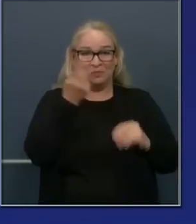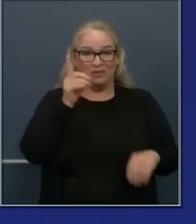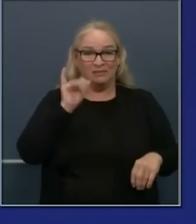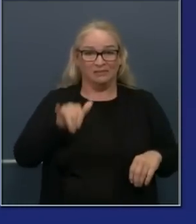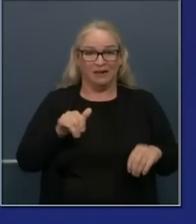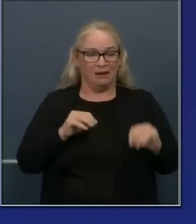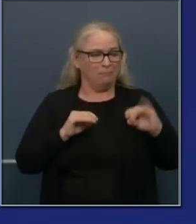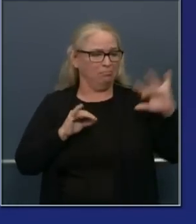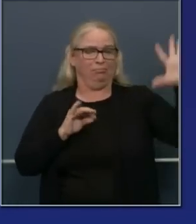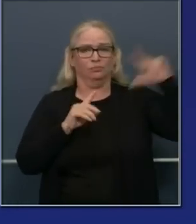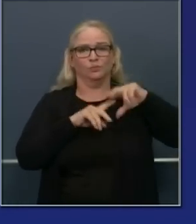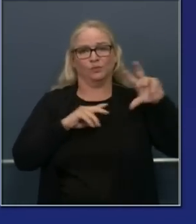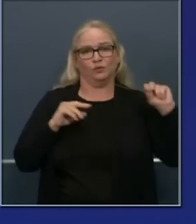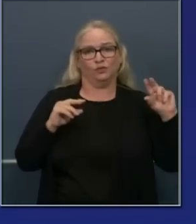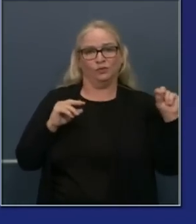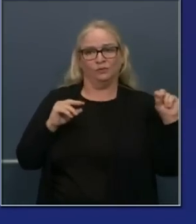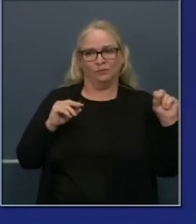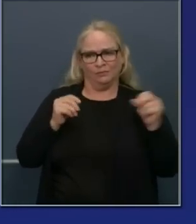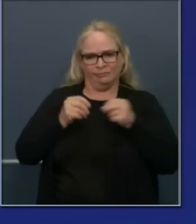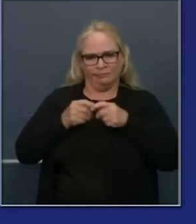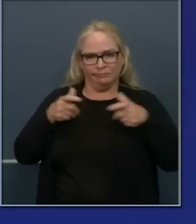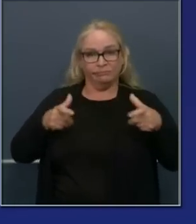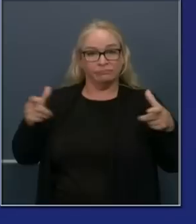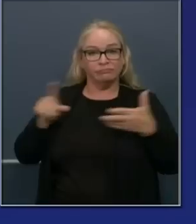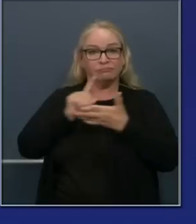TWO PEOPLE, TWO AND A HALF PEOPLE WITHIN 30 DAYS, THOSE